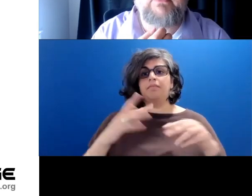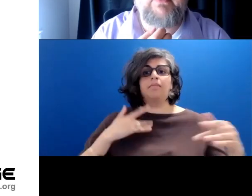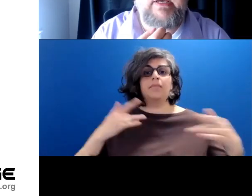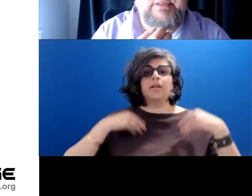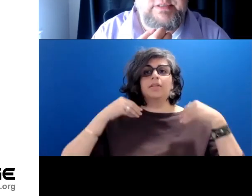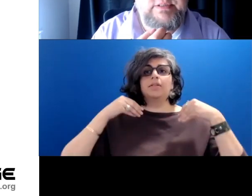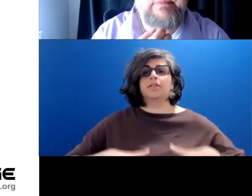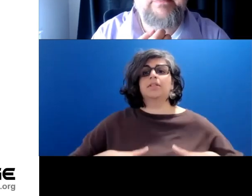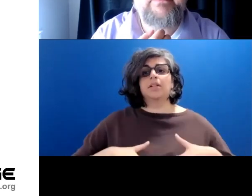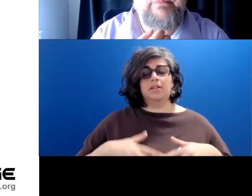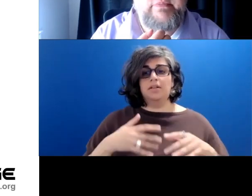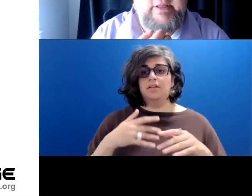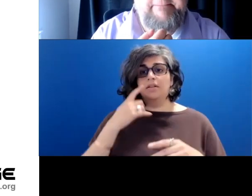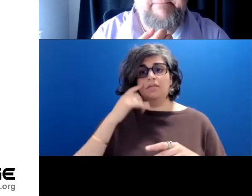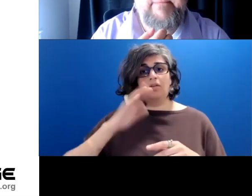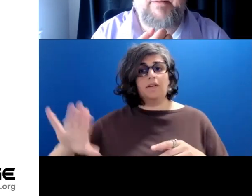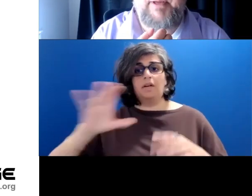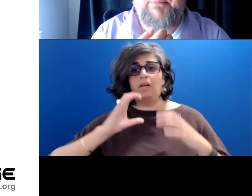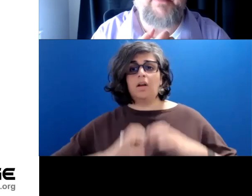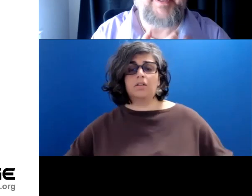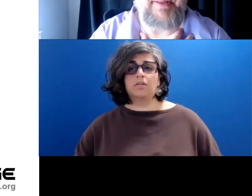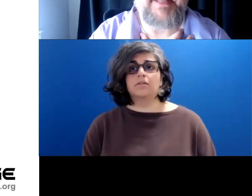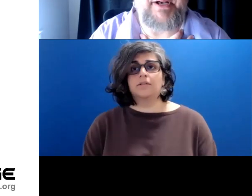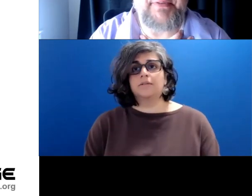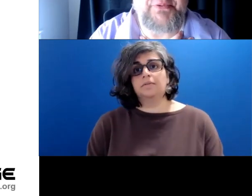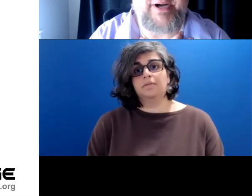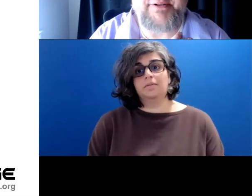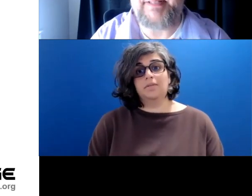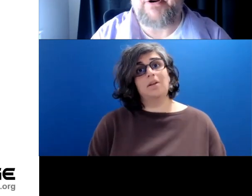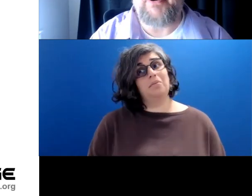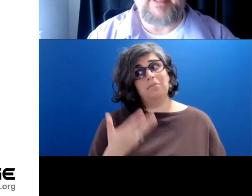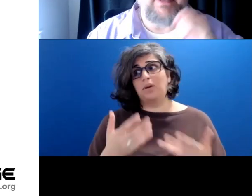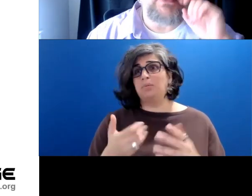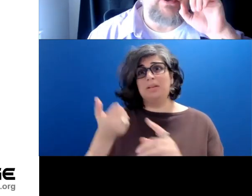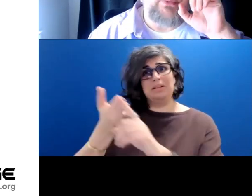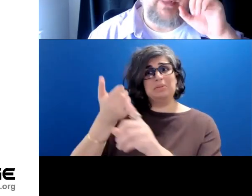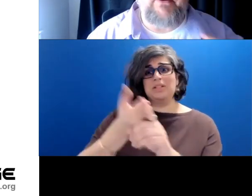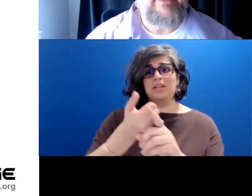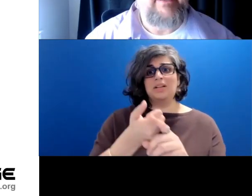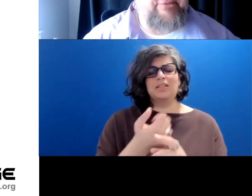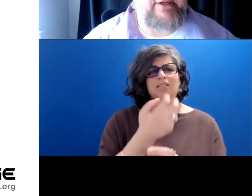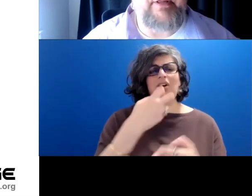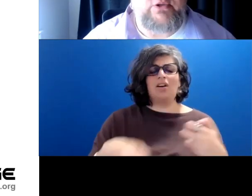in their clients and probably in themselves as well. 'Cause it's hard to be in this world without feeling